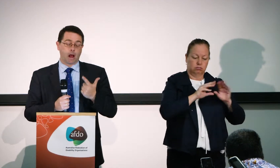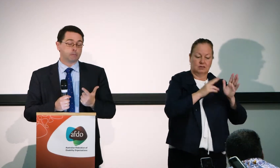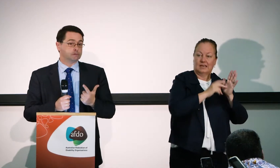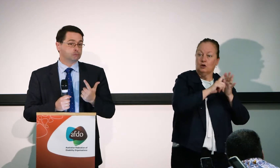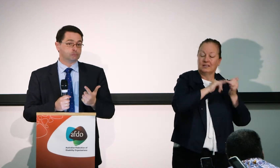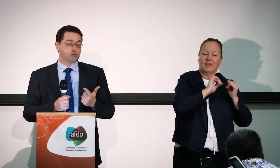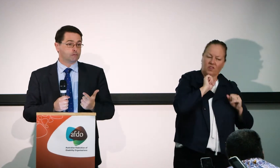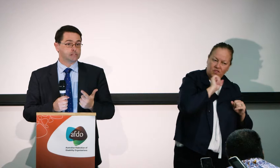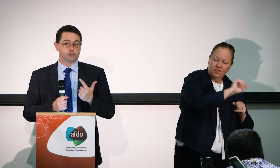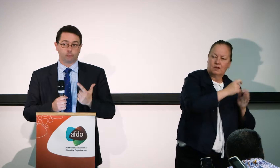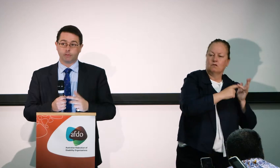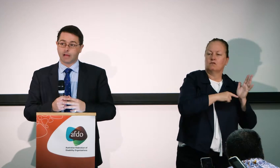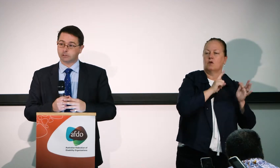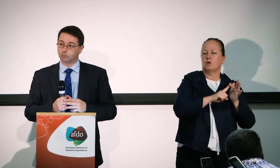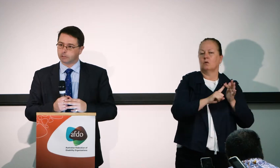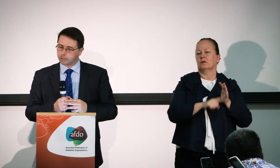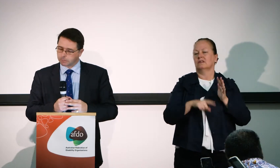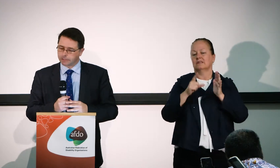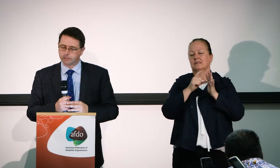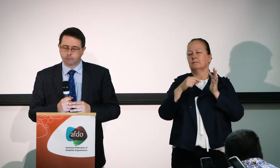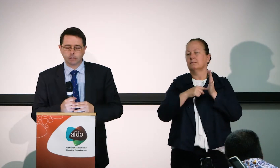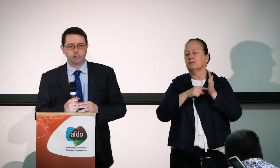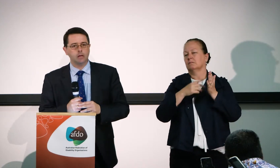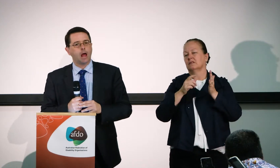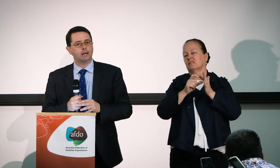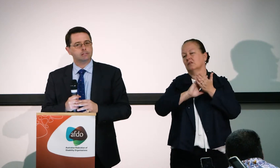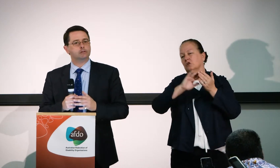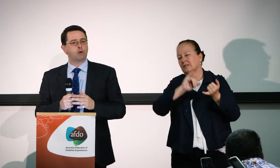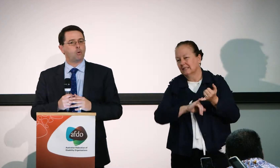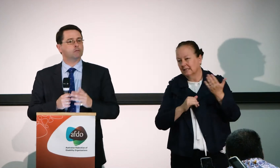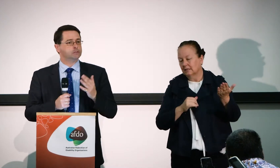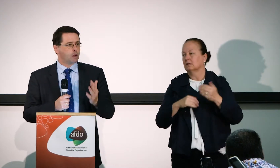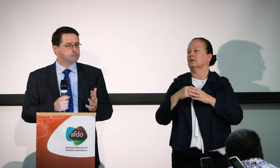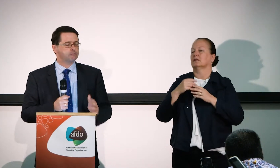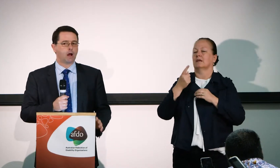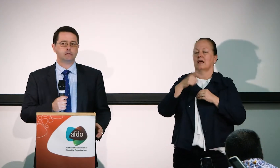and the role of department of social services through the national disability strategy and the role of service providers